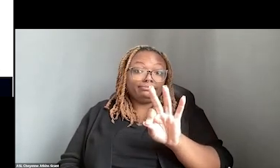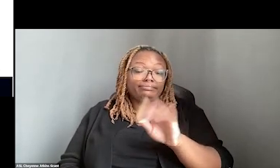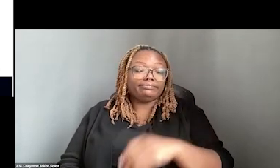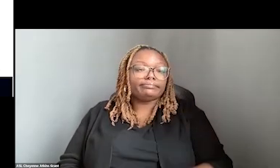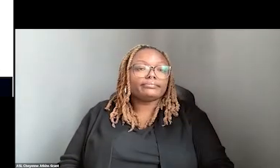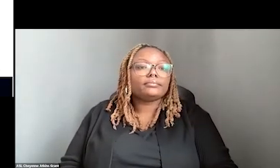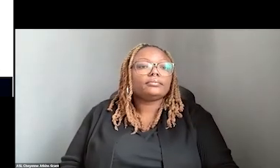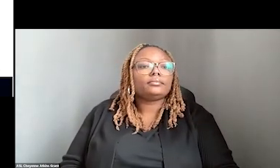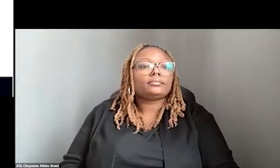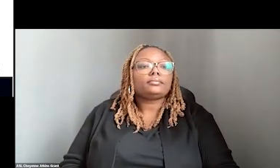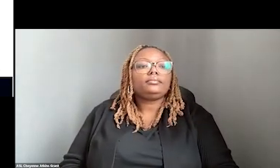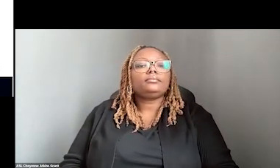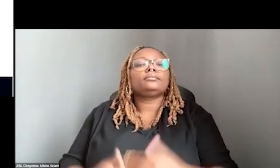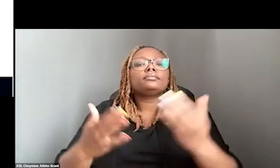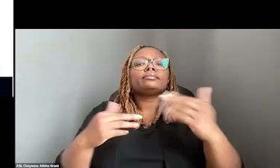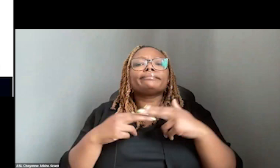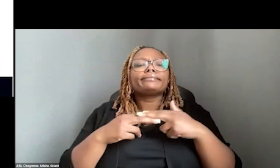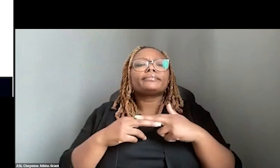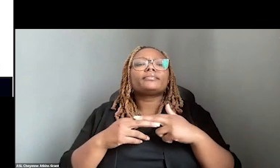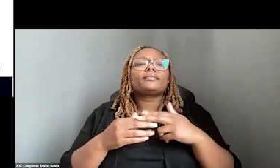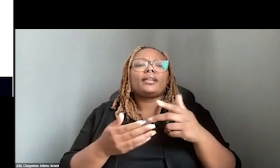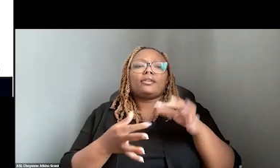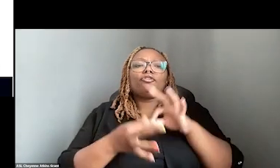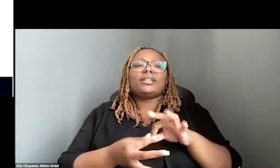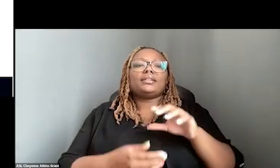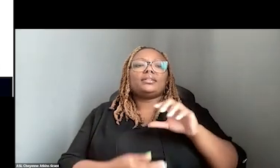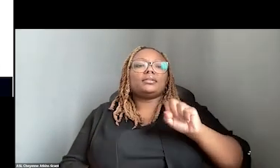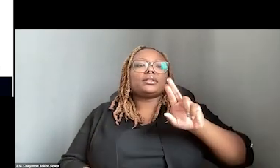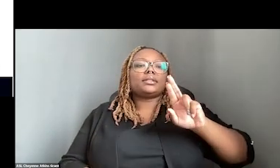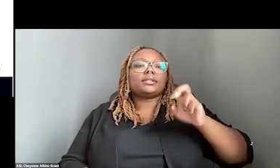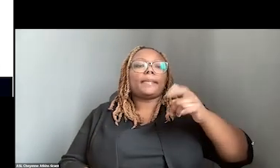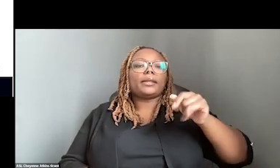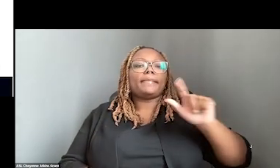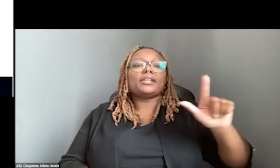The next slide is regarding supplemental funding requests, so these are similar to proposals